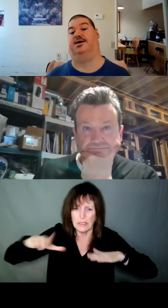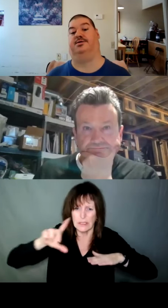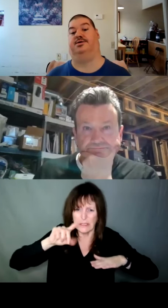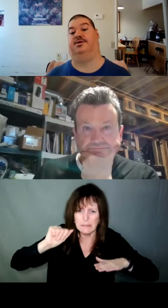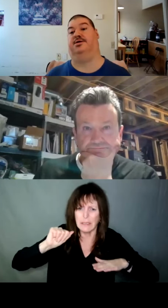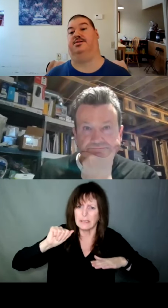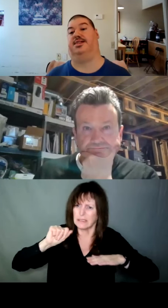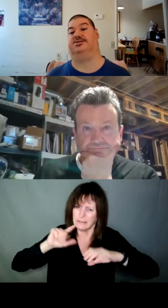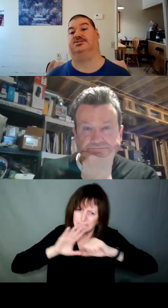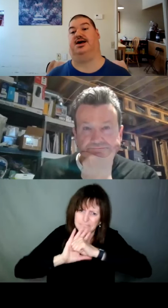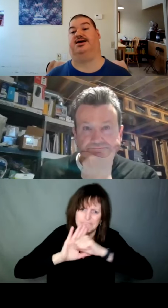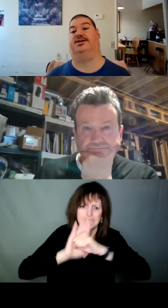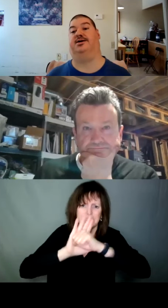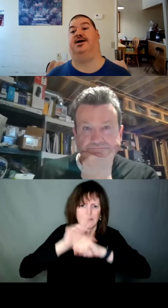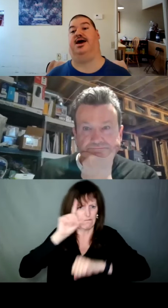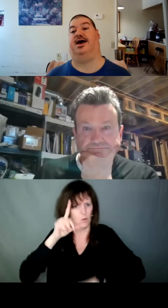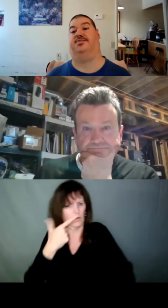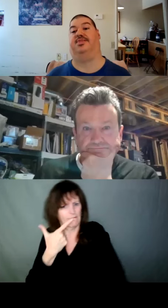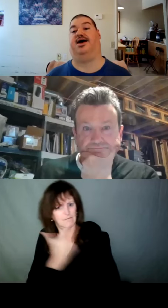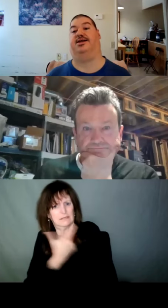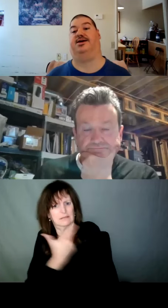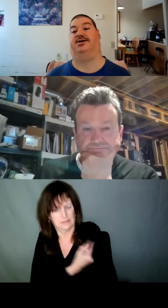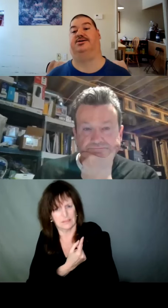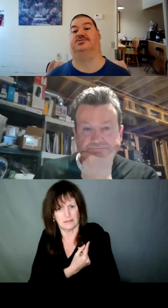get vaccines for people with disabilities